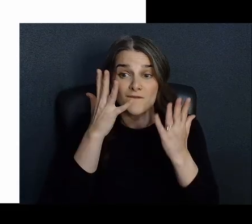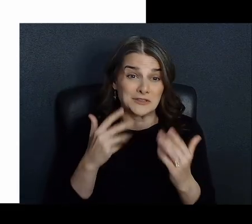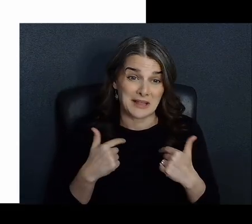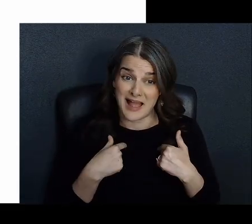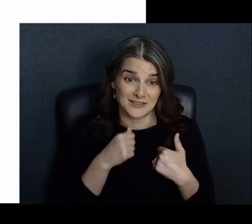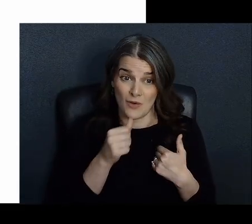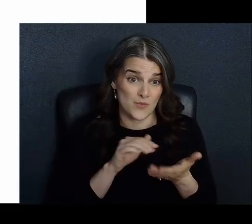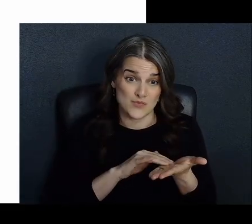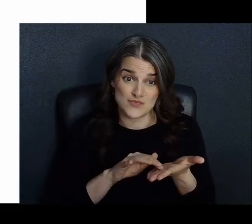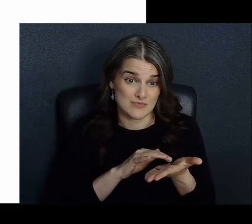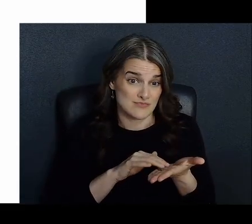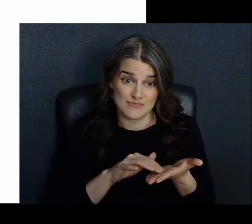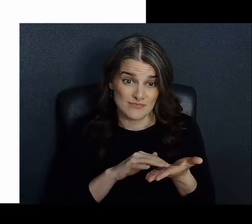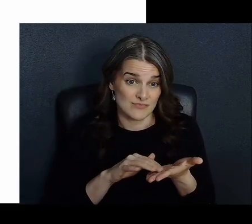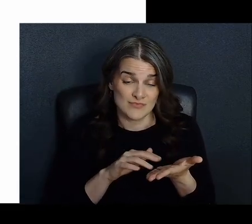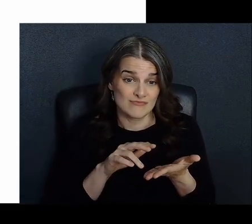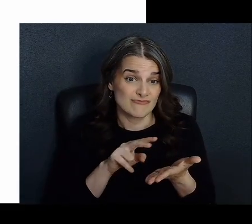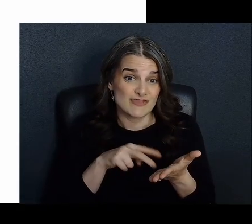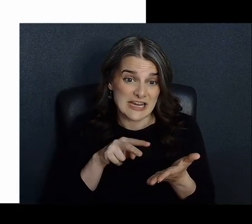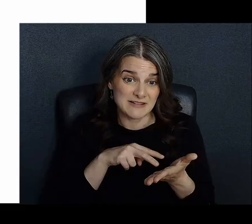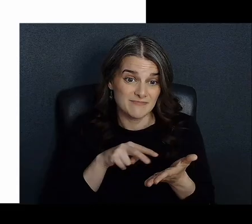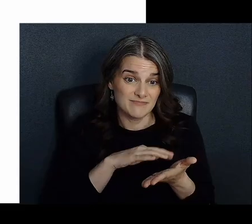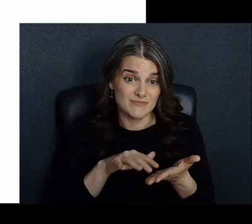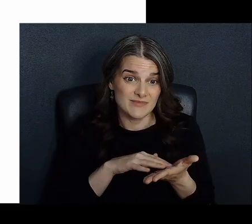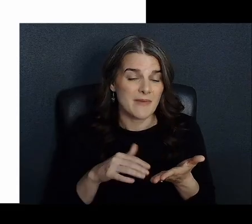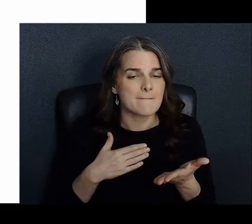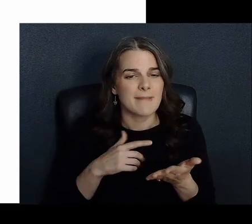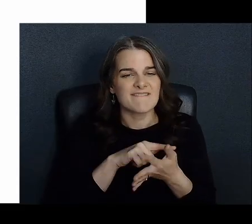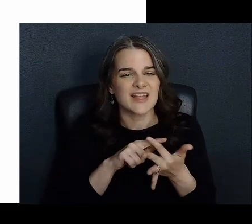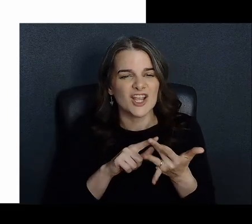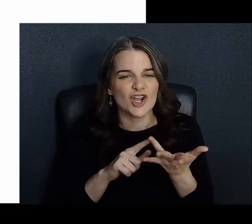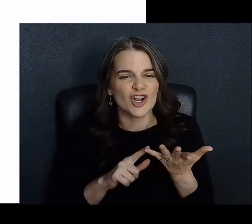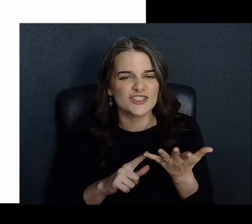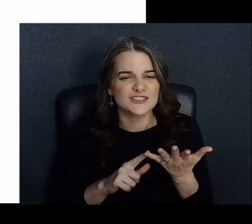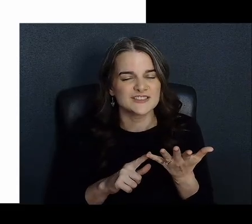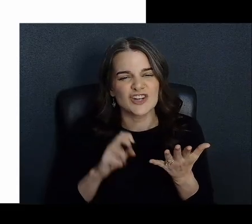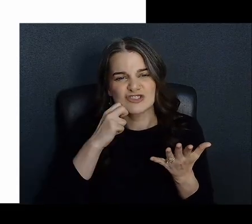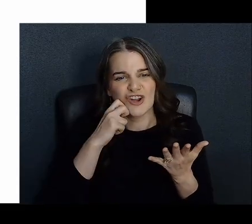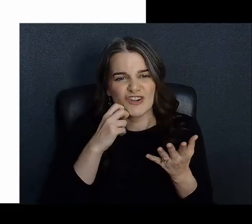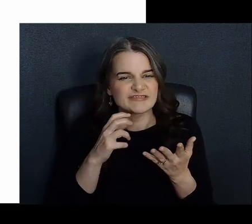I have neuropathy in my fingers at this point, so it's a little hard for me to decipher all the Braille cells.